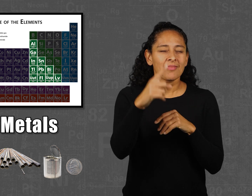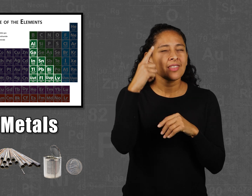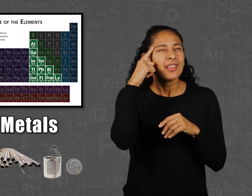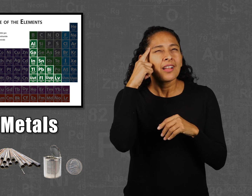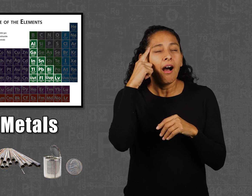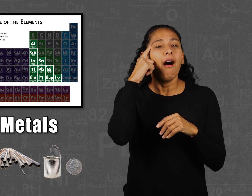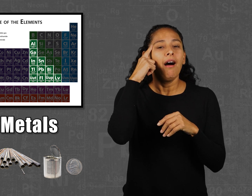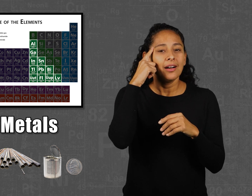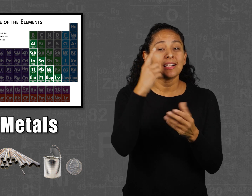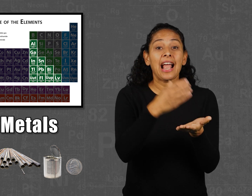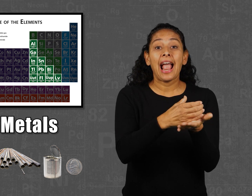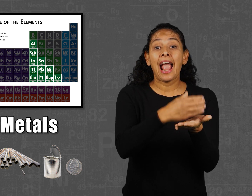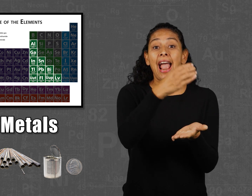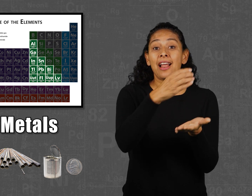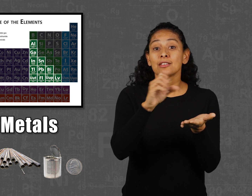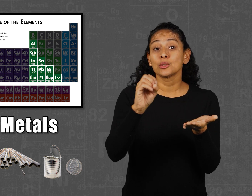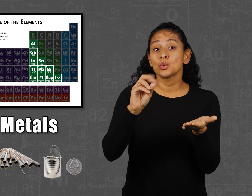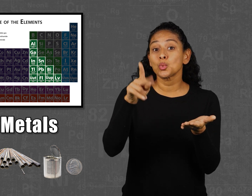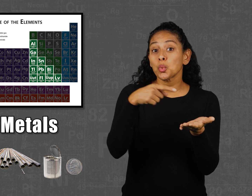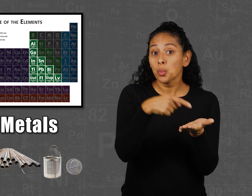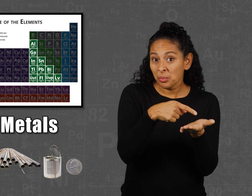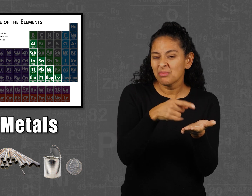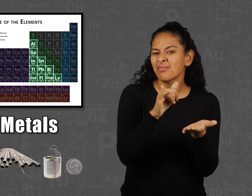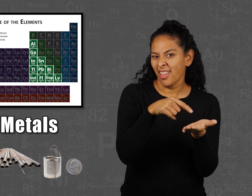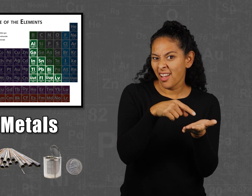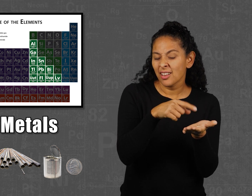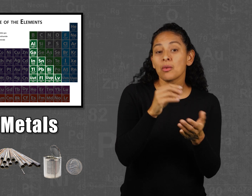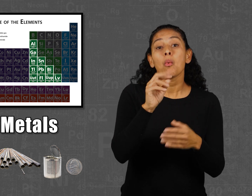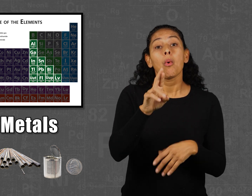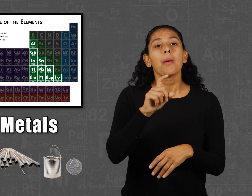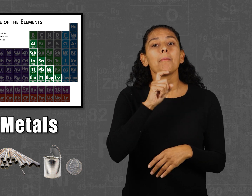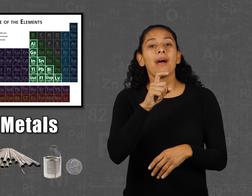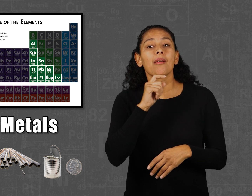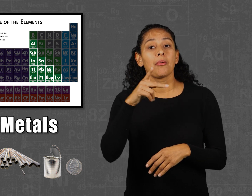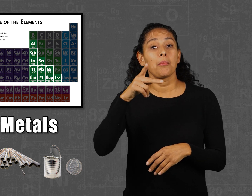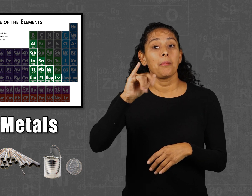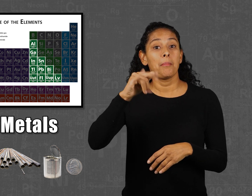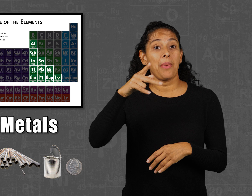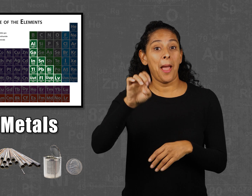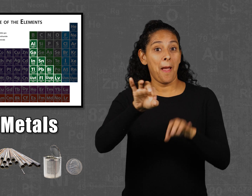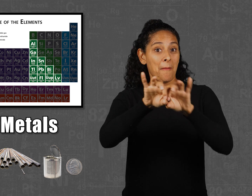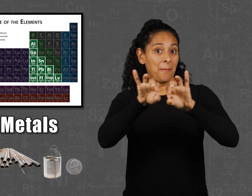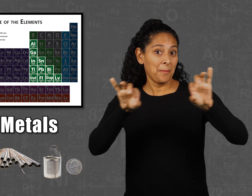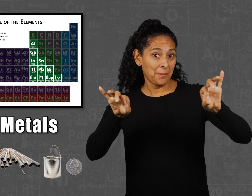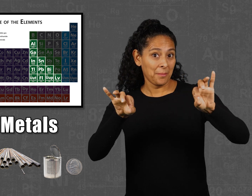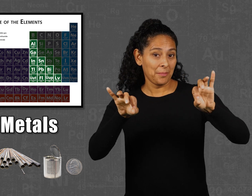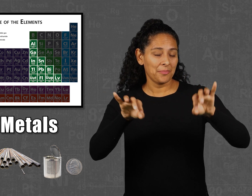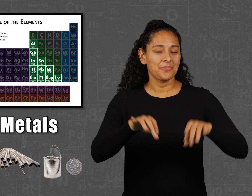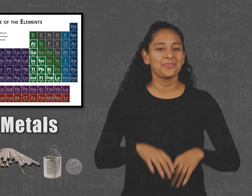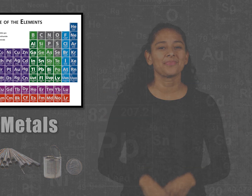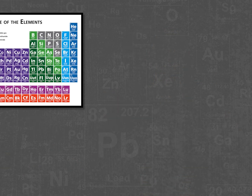Think of a can of soup or metal pipe.